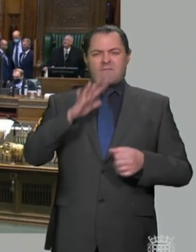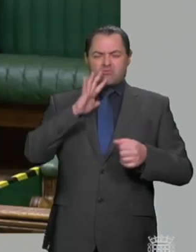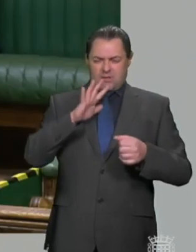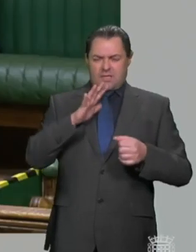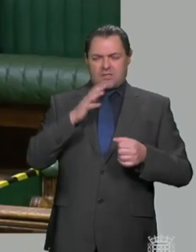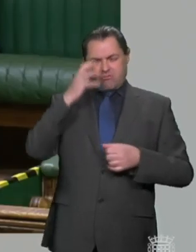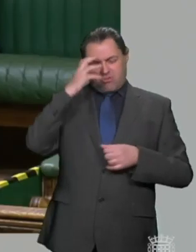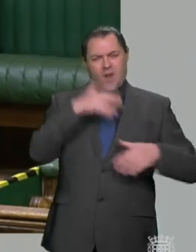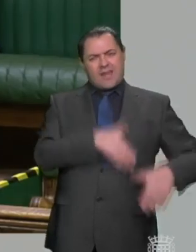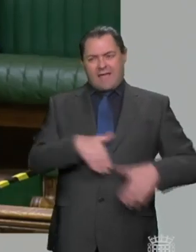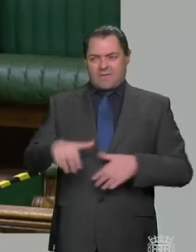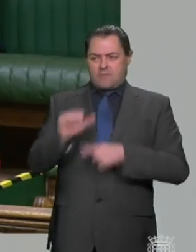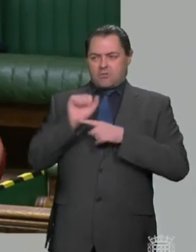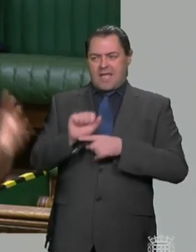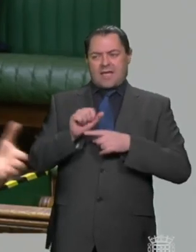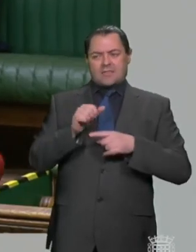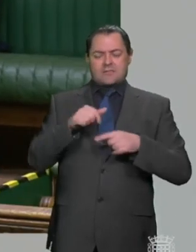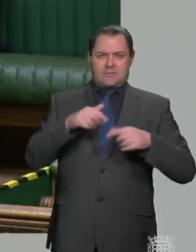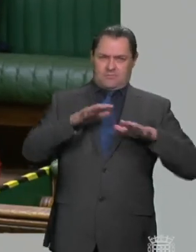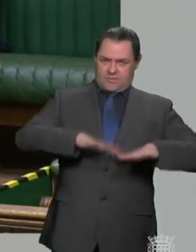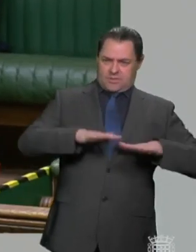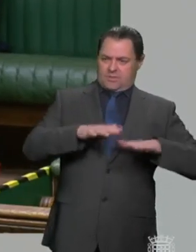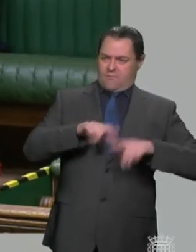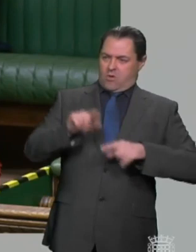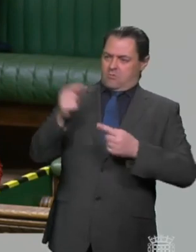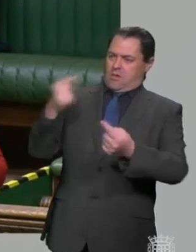protected our country from foes and protected the freedom of our friends around the world.